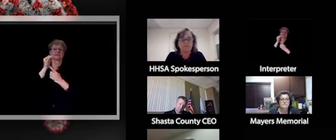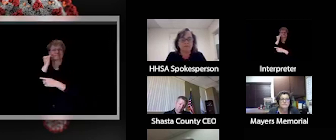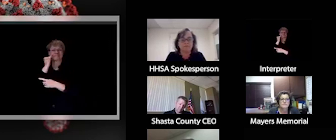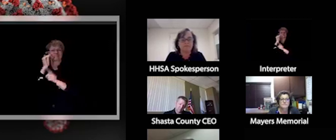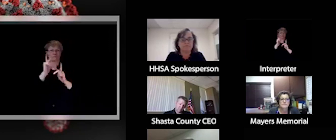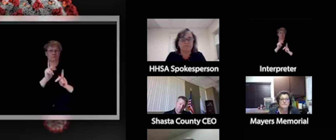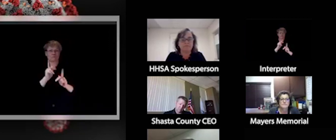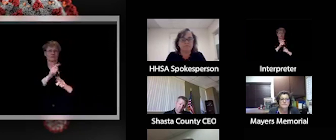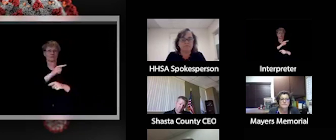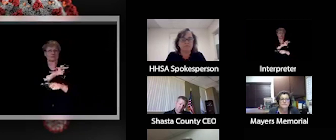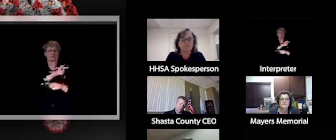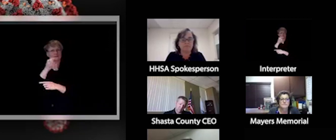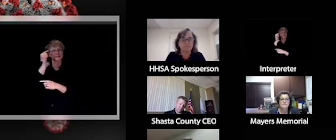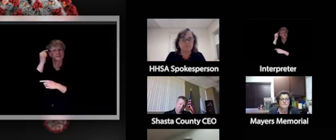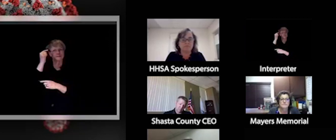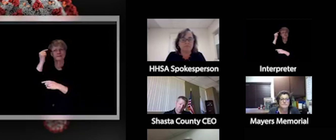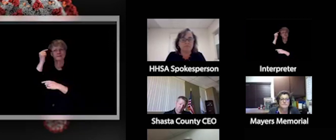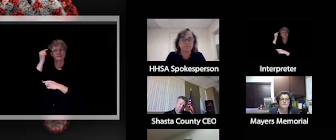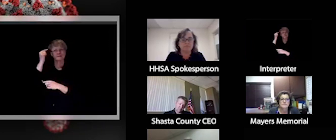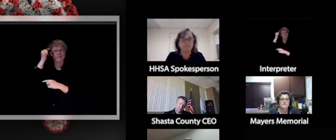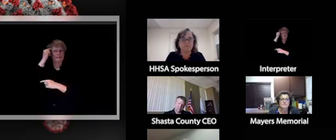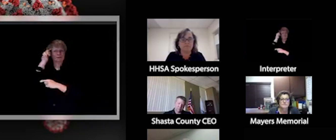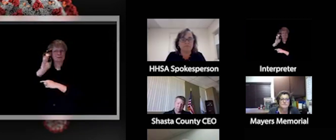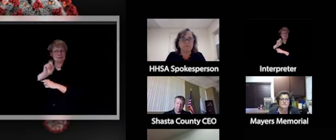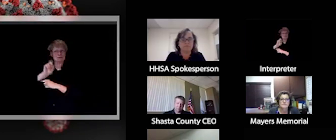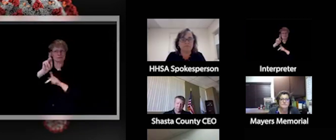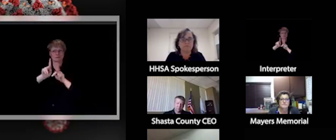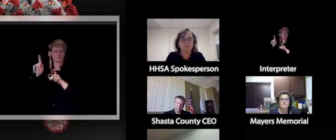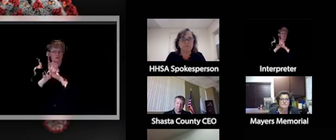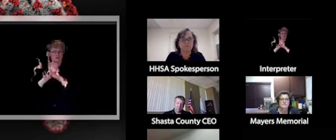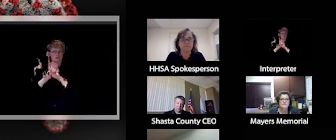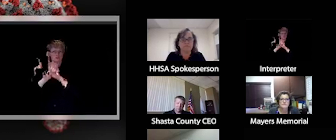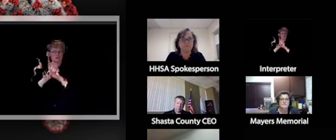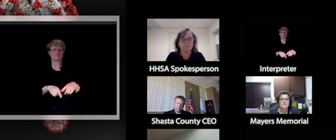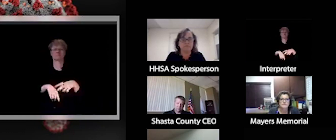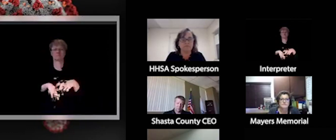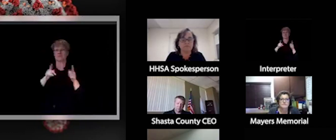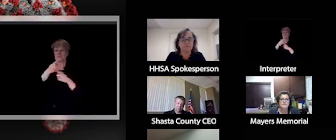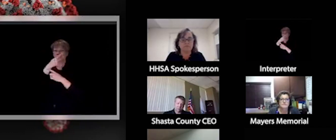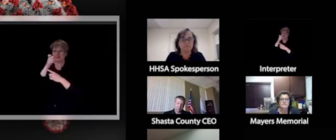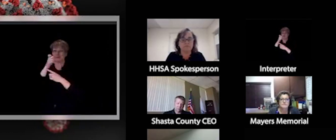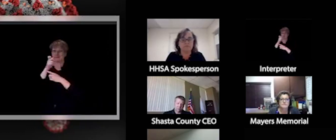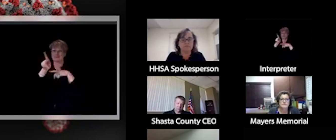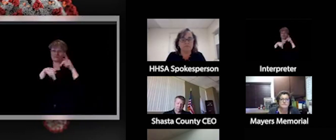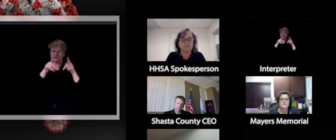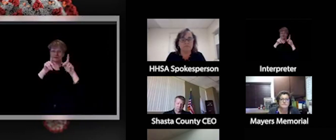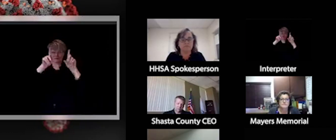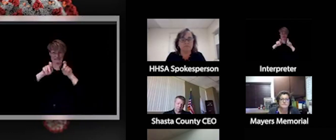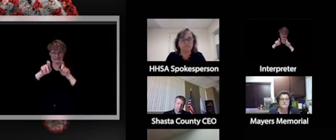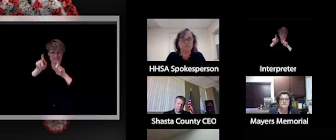a person with them, but just because of the uptick we wanted to make sure our patients